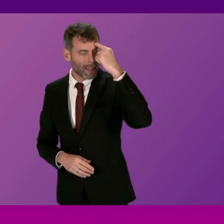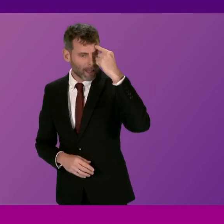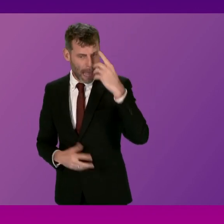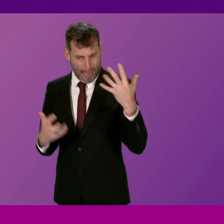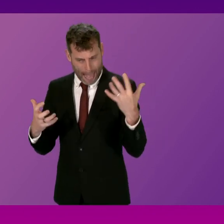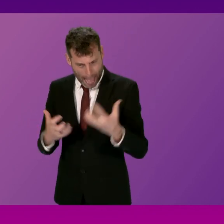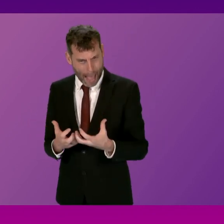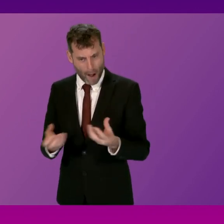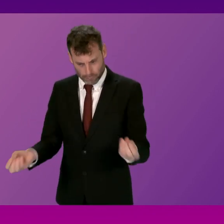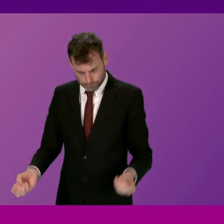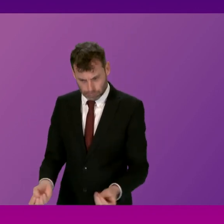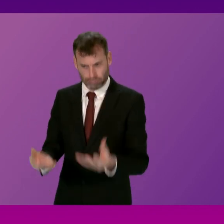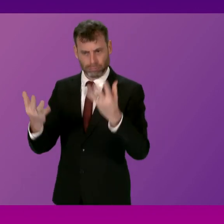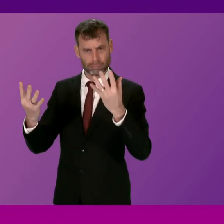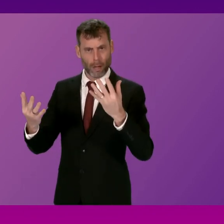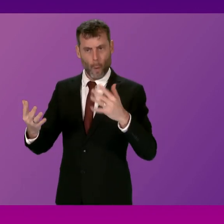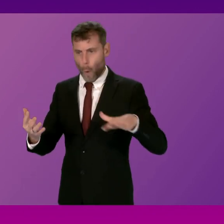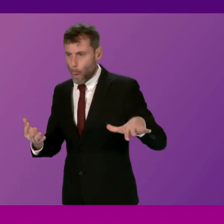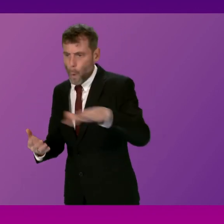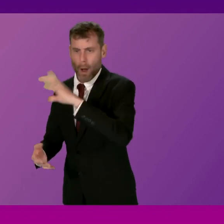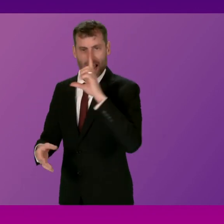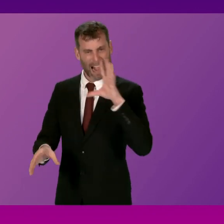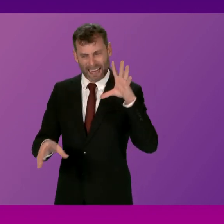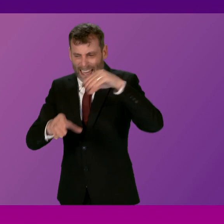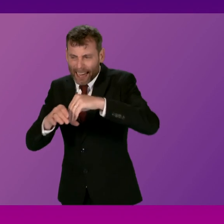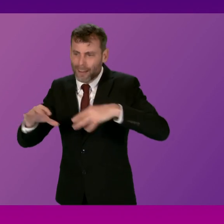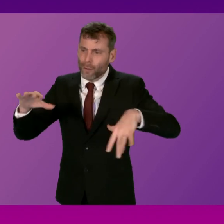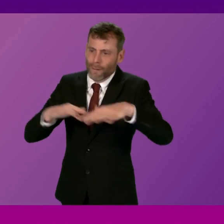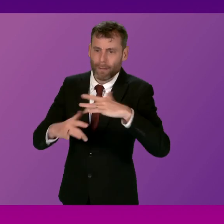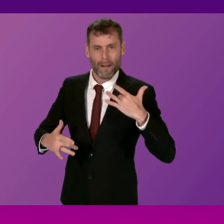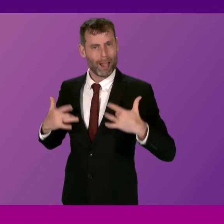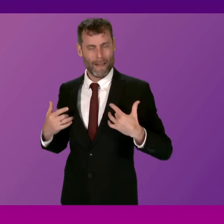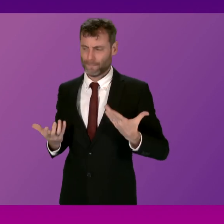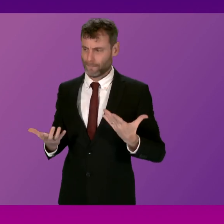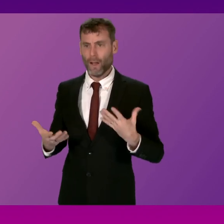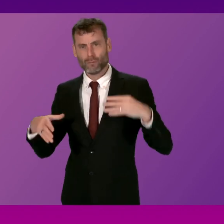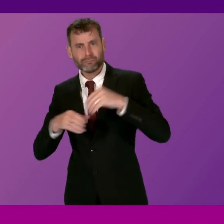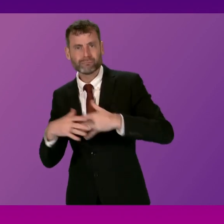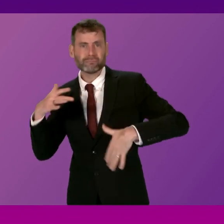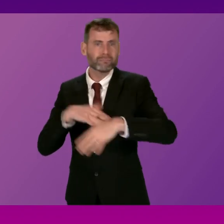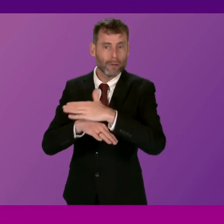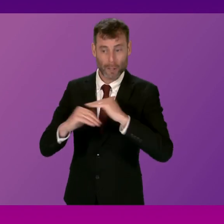The motion is a testament to our commitment to creating a Scotland that is inclusive, just and equitable for all.